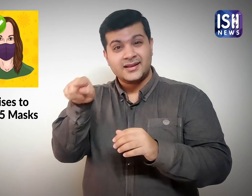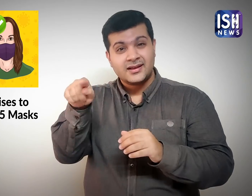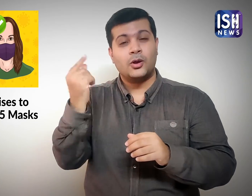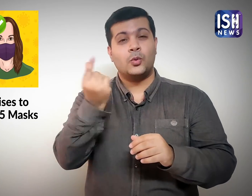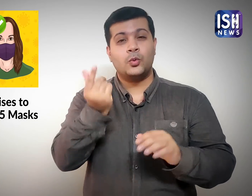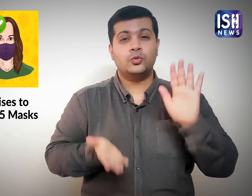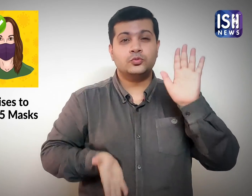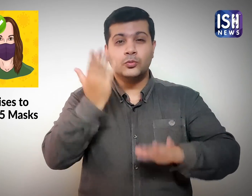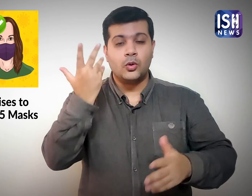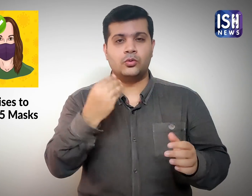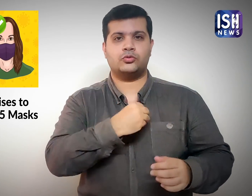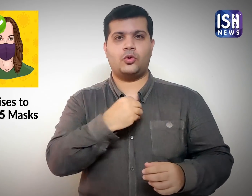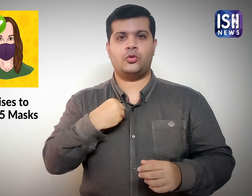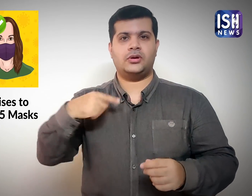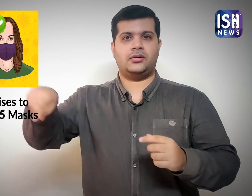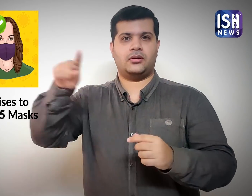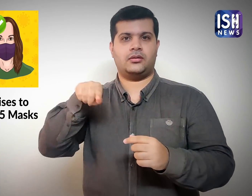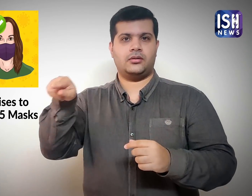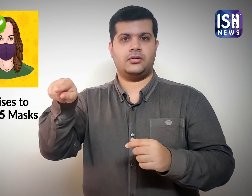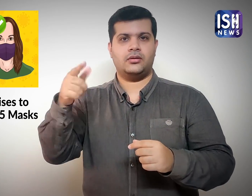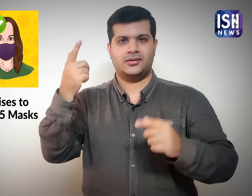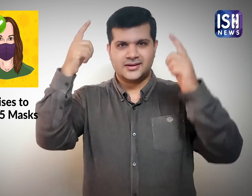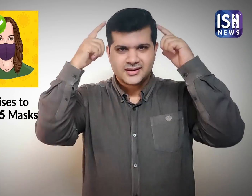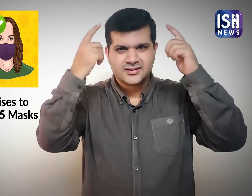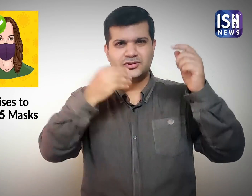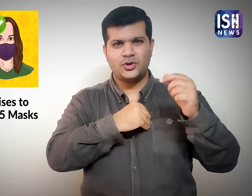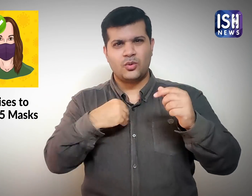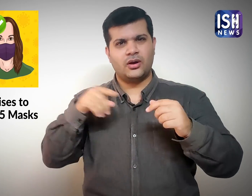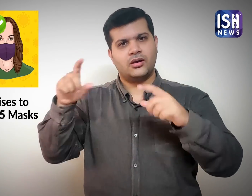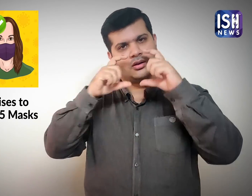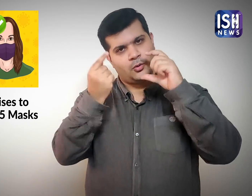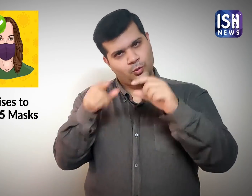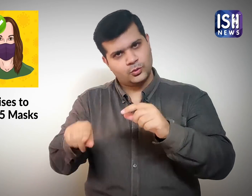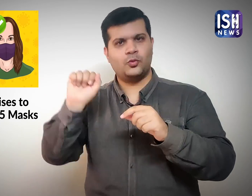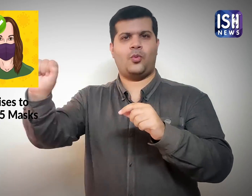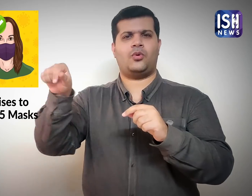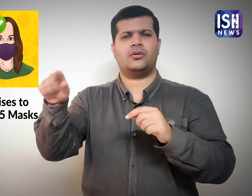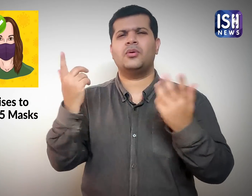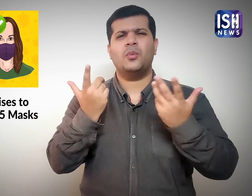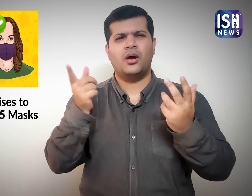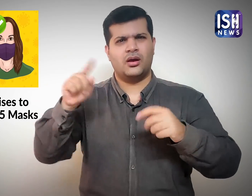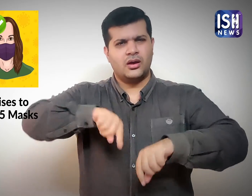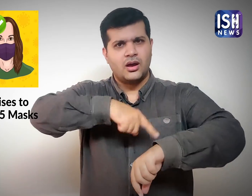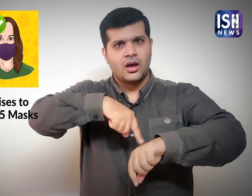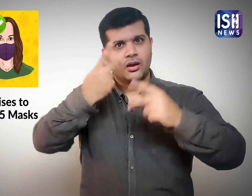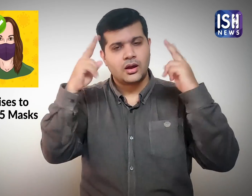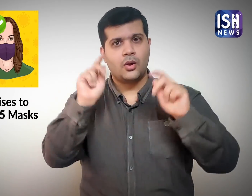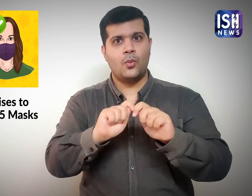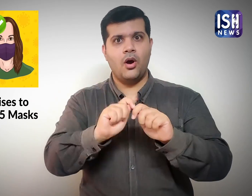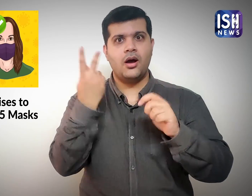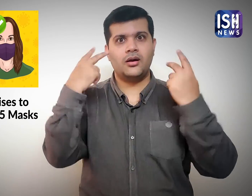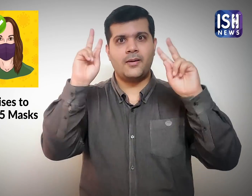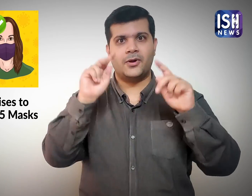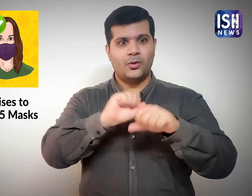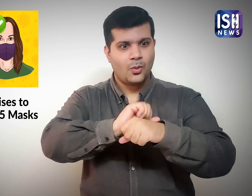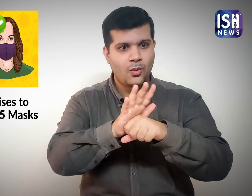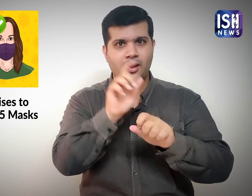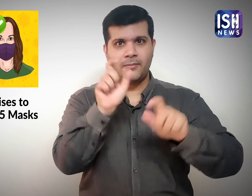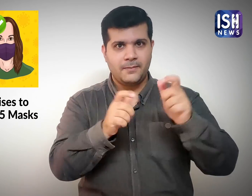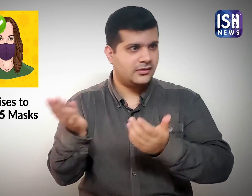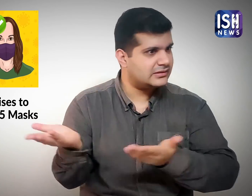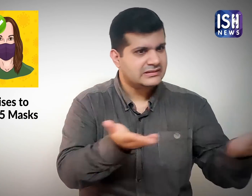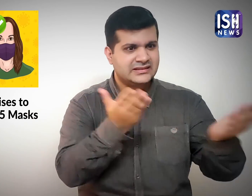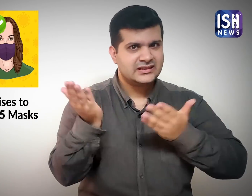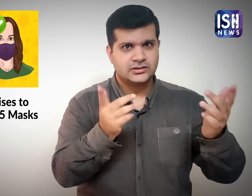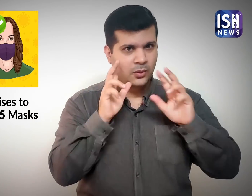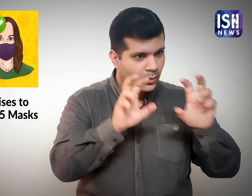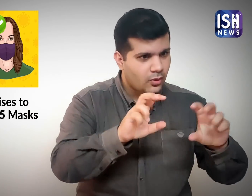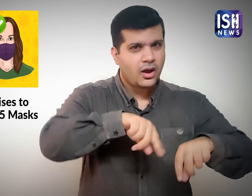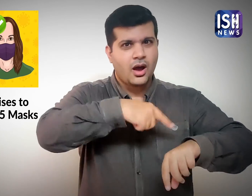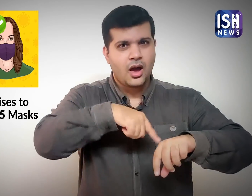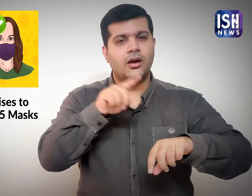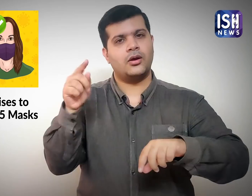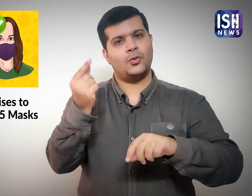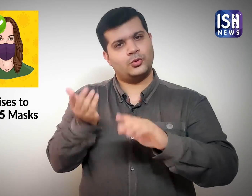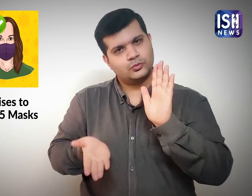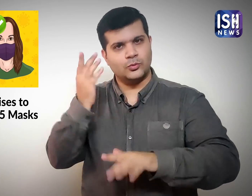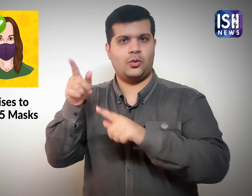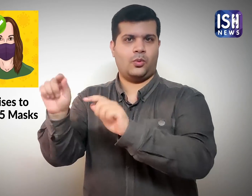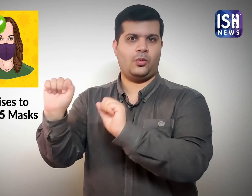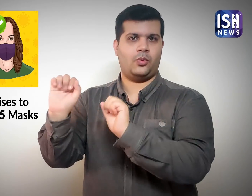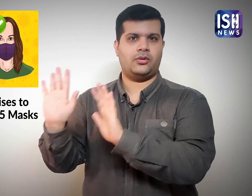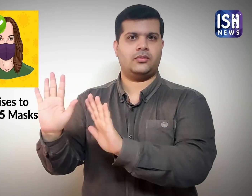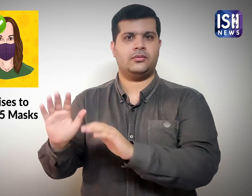However, these are mostly used by health professionals as they are more exposed to infected patients.